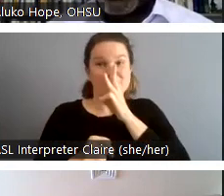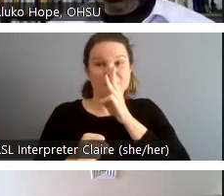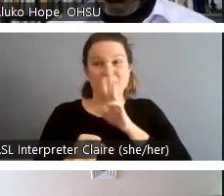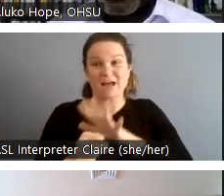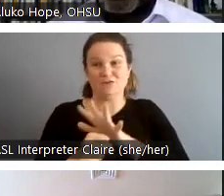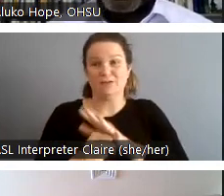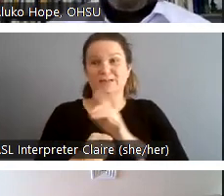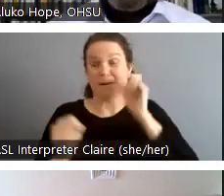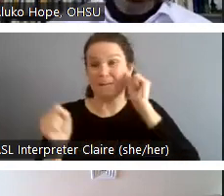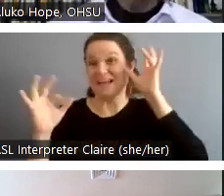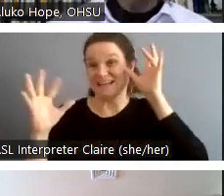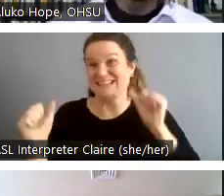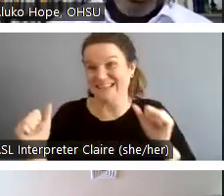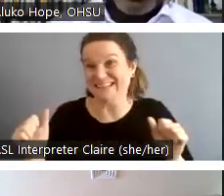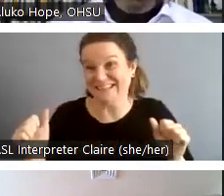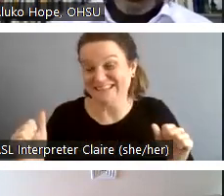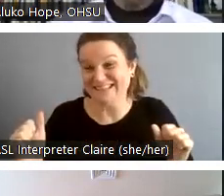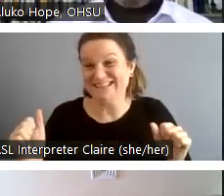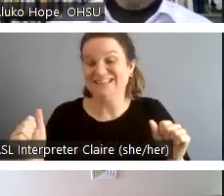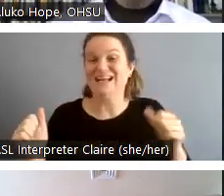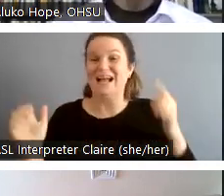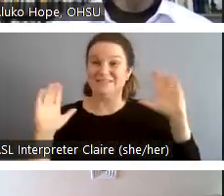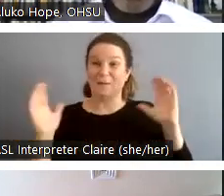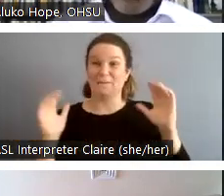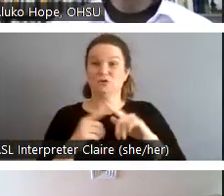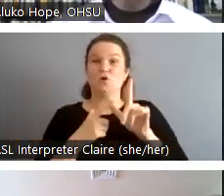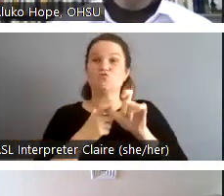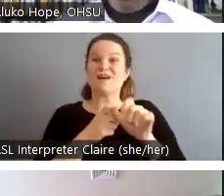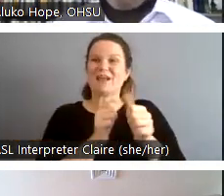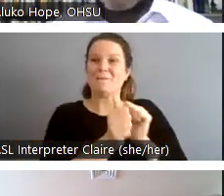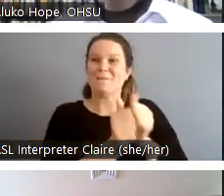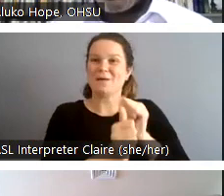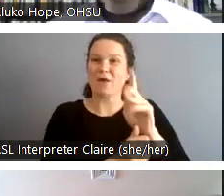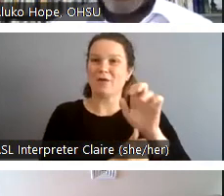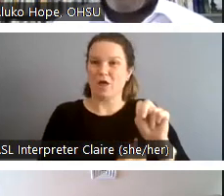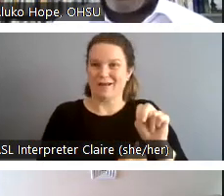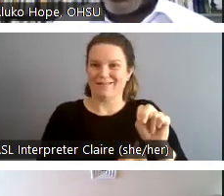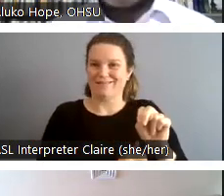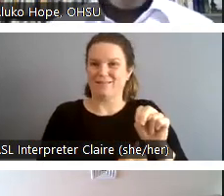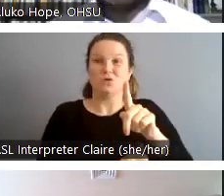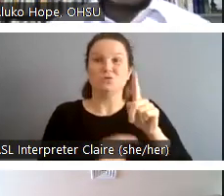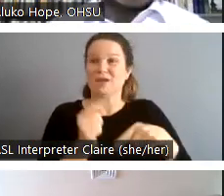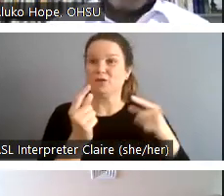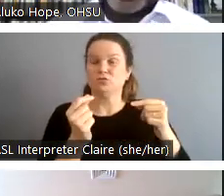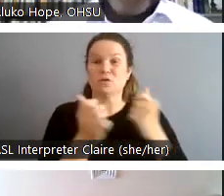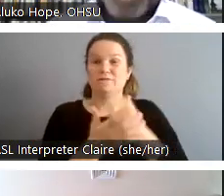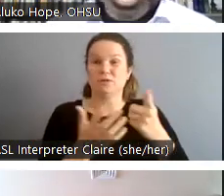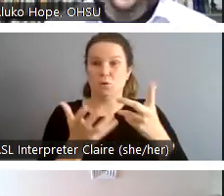astounding to some people. I always compare it to kind of like you're running a marathon, right? Even though you can't do as much as you want to do, your